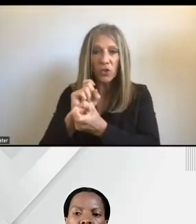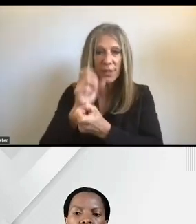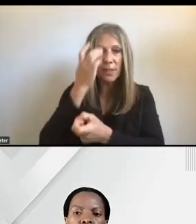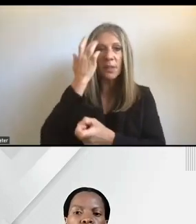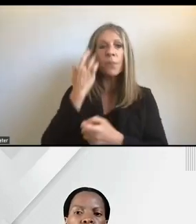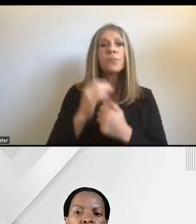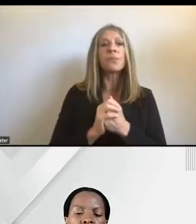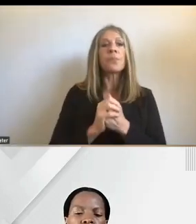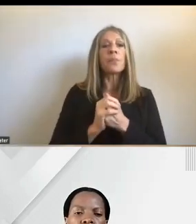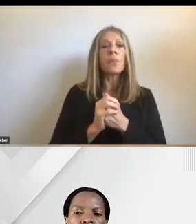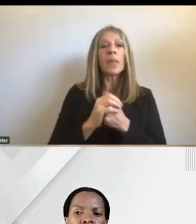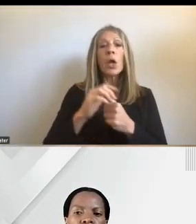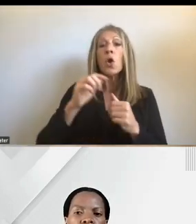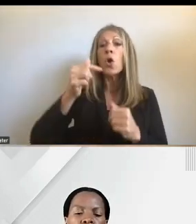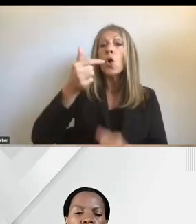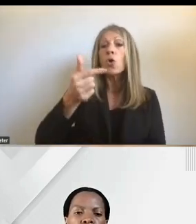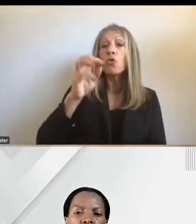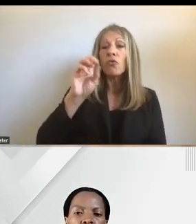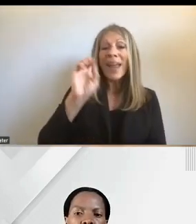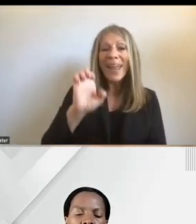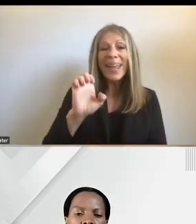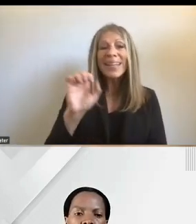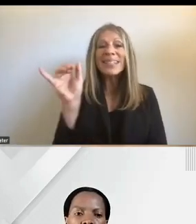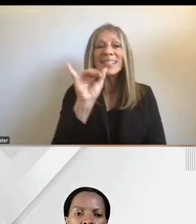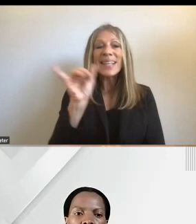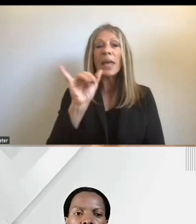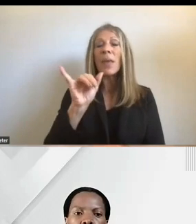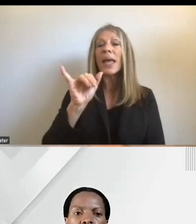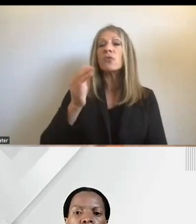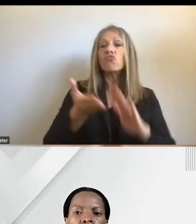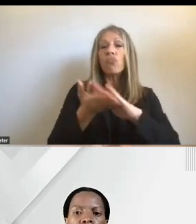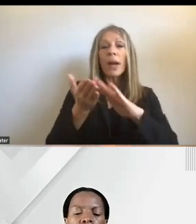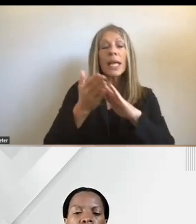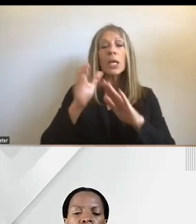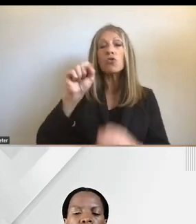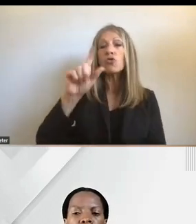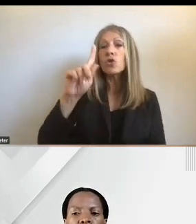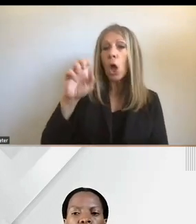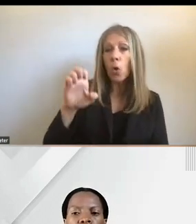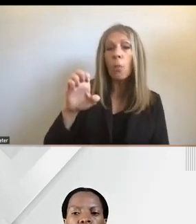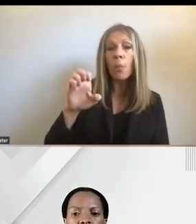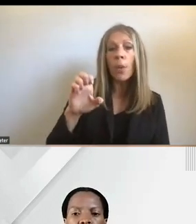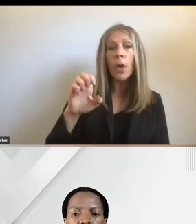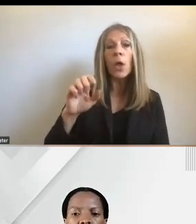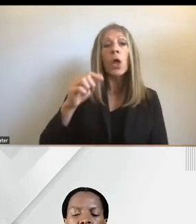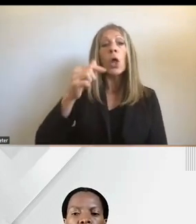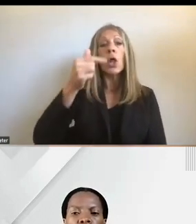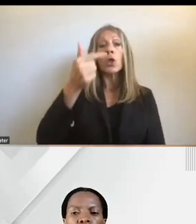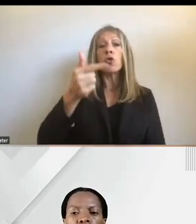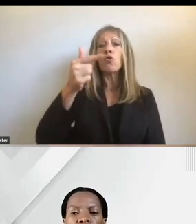The term, grade, is synonymous with running slow. And lastly, the term, grade break, was